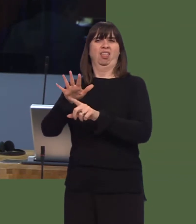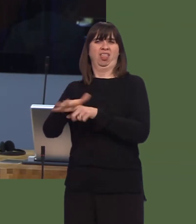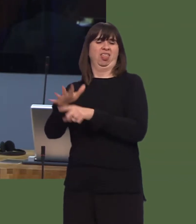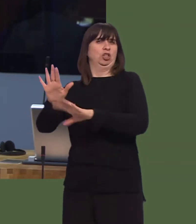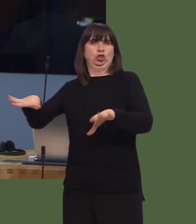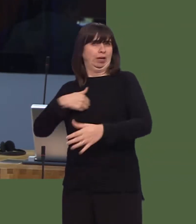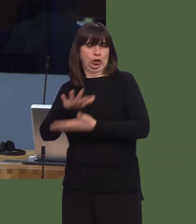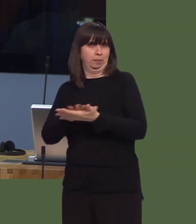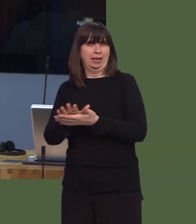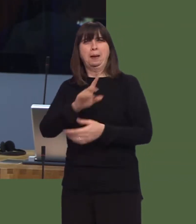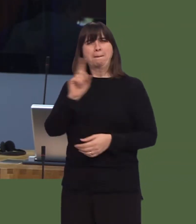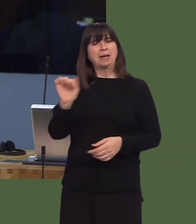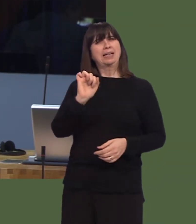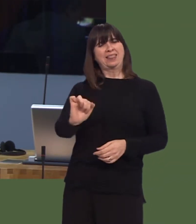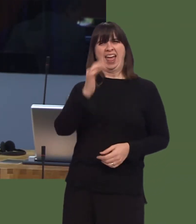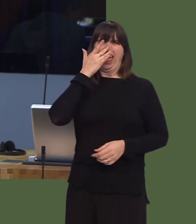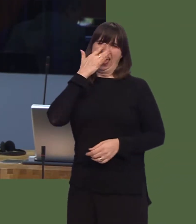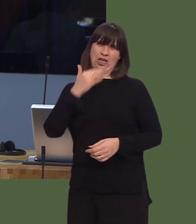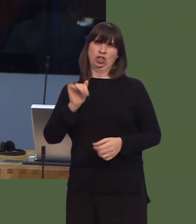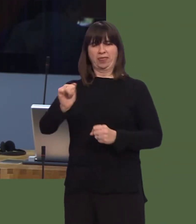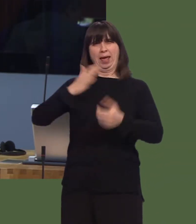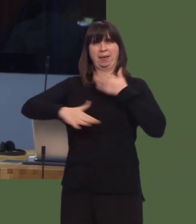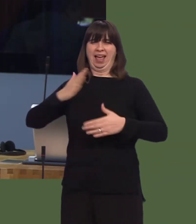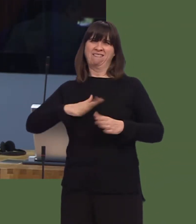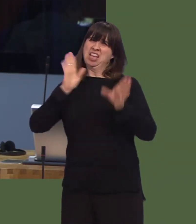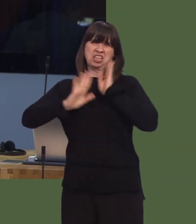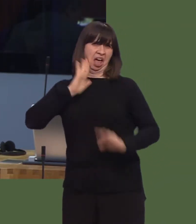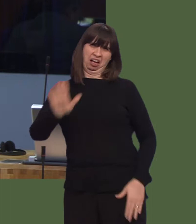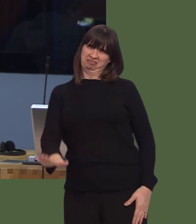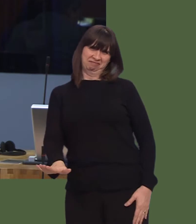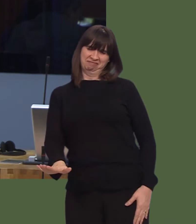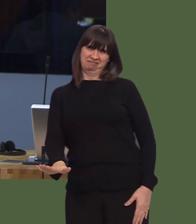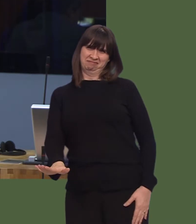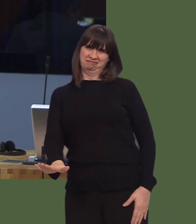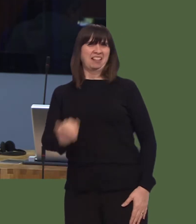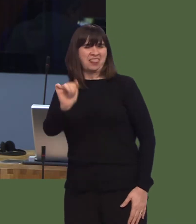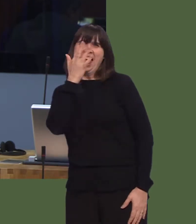maturity that is displayed in those comments of course reflects their age.